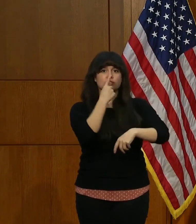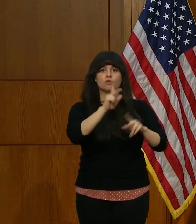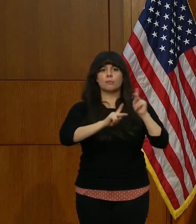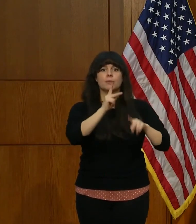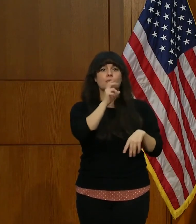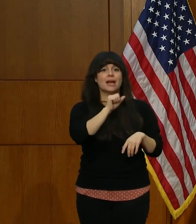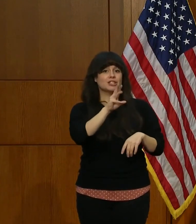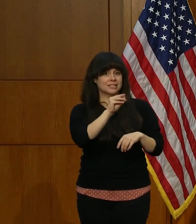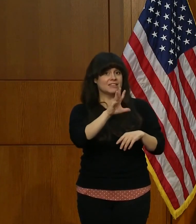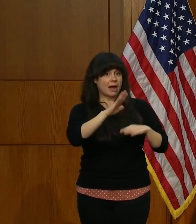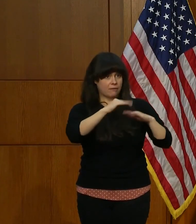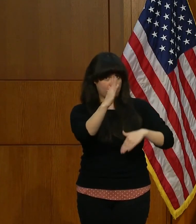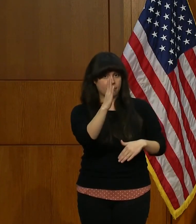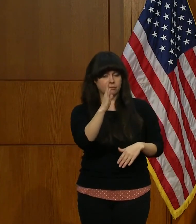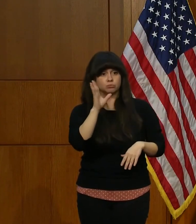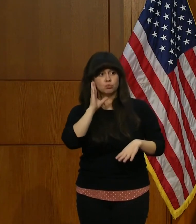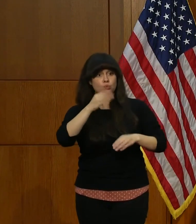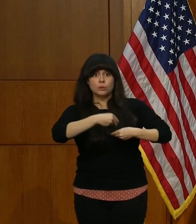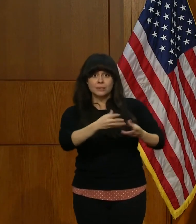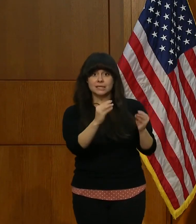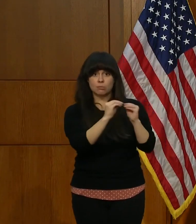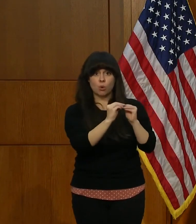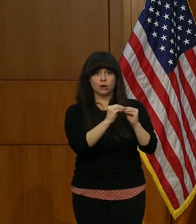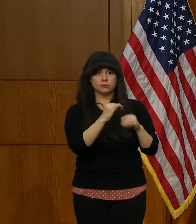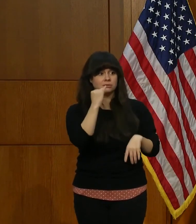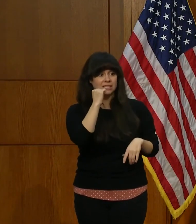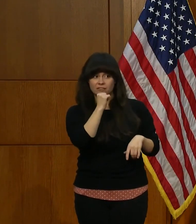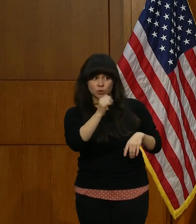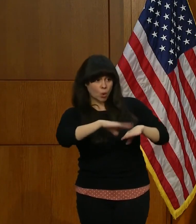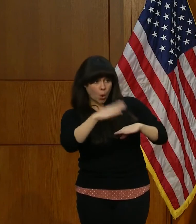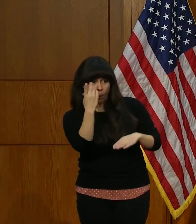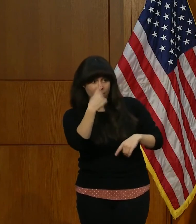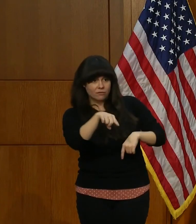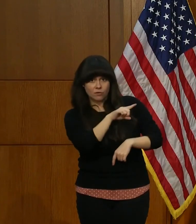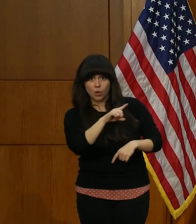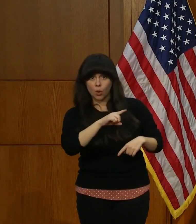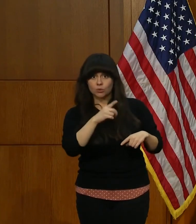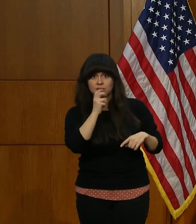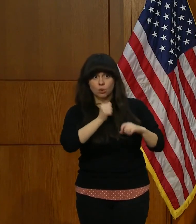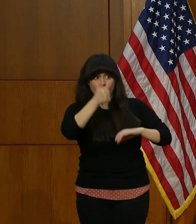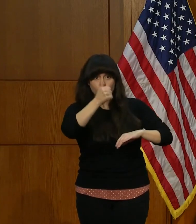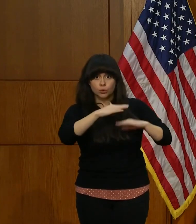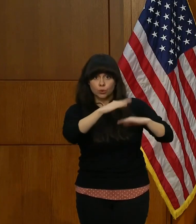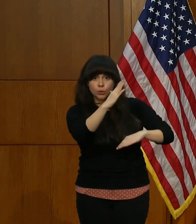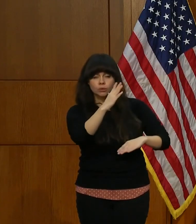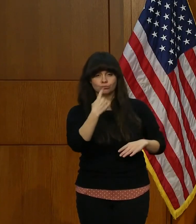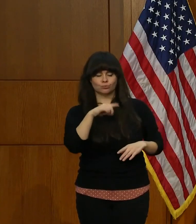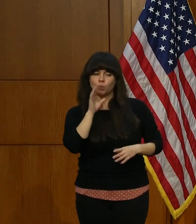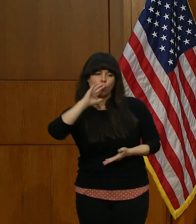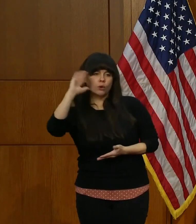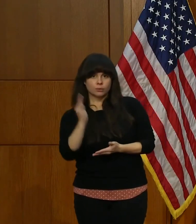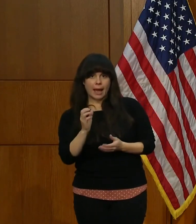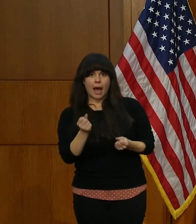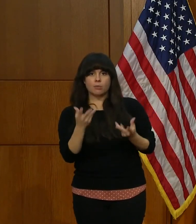ELIGIBILITY TO EVERYONE 65 OVER. WE'LL SEND MORE DOSES IF YOU